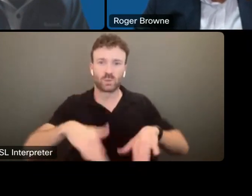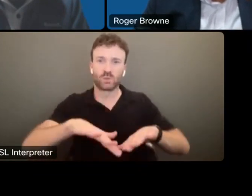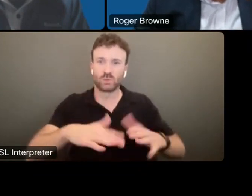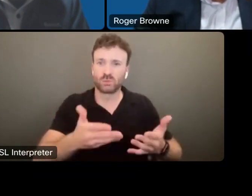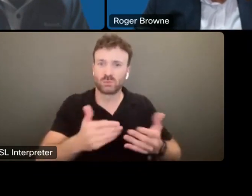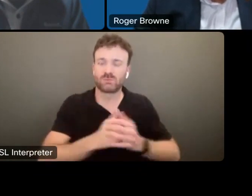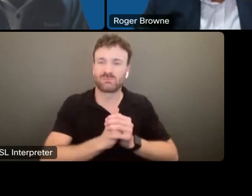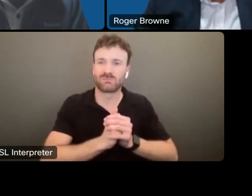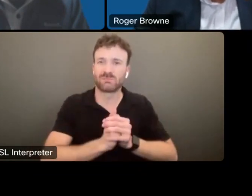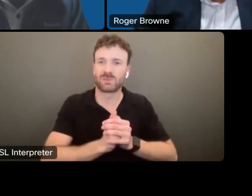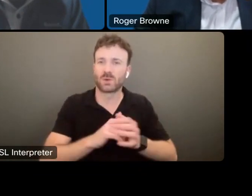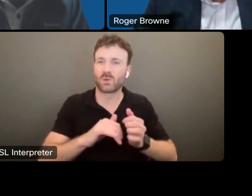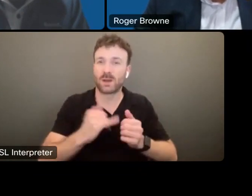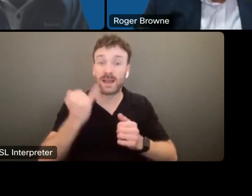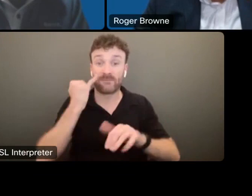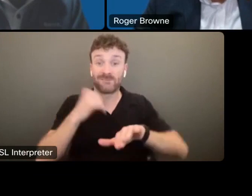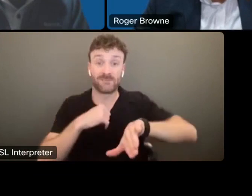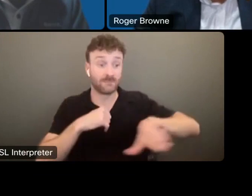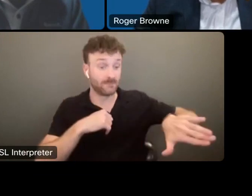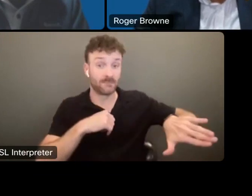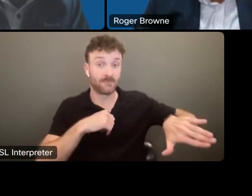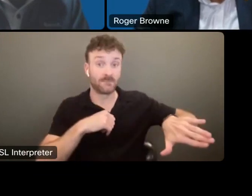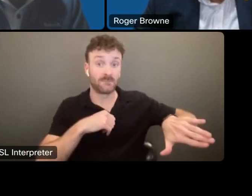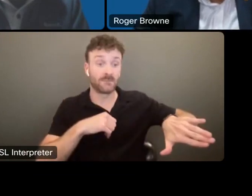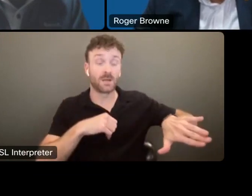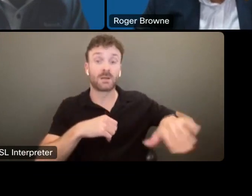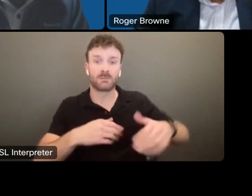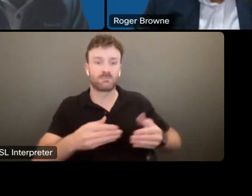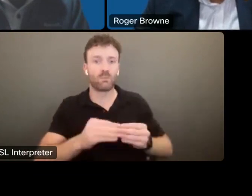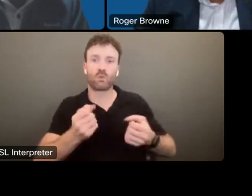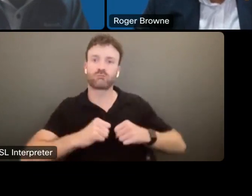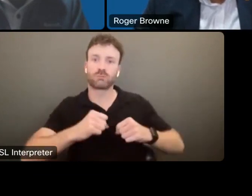And that would free up more room for those who have real accessibility issues and need